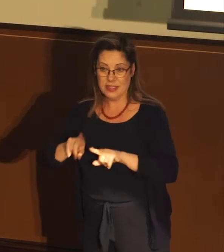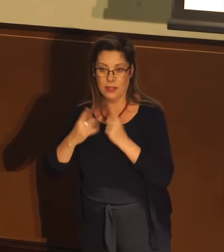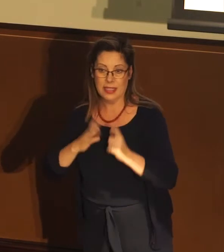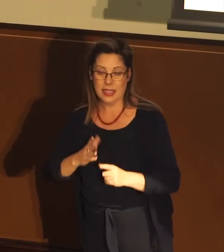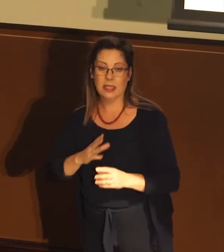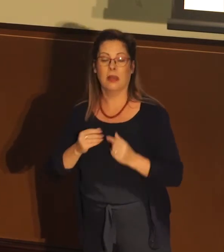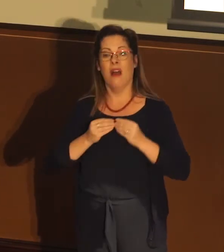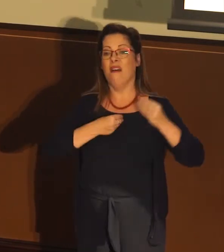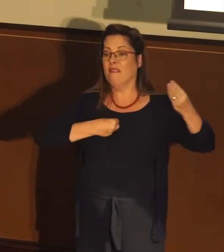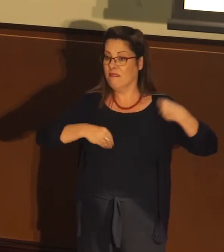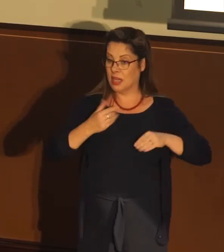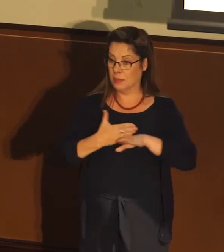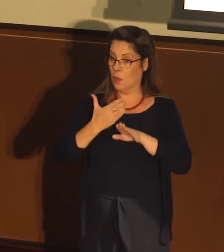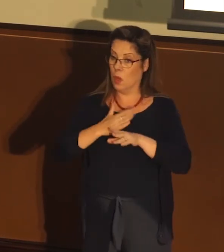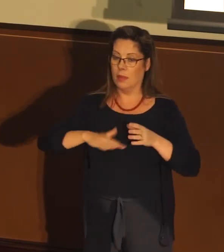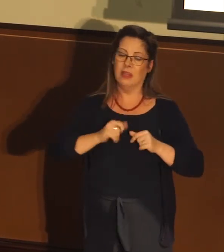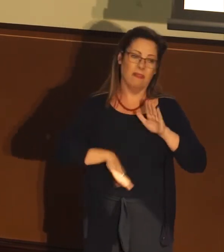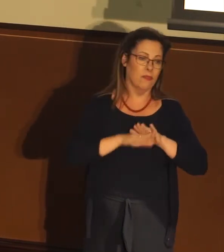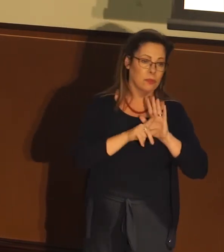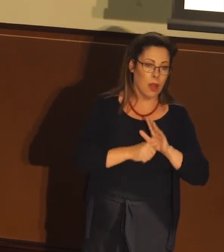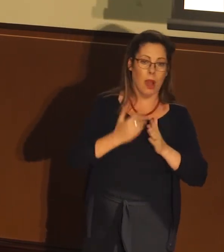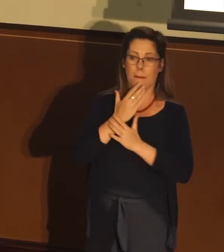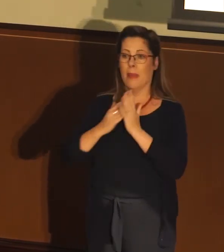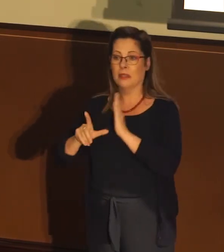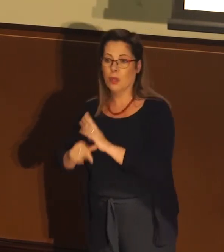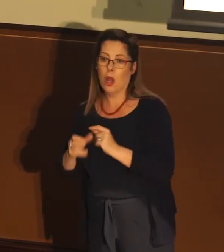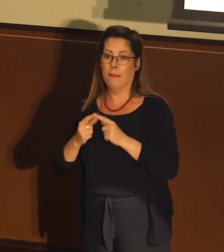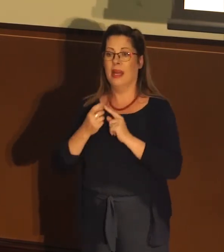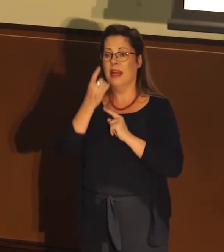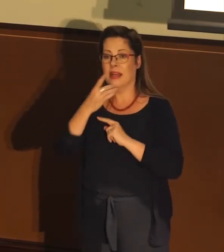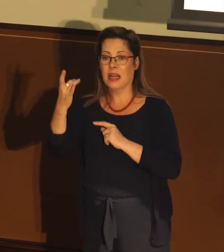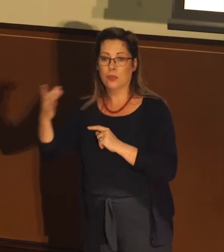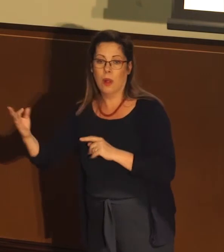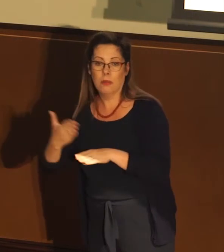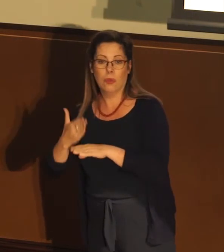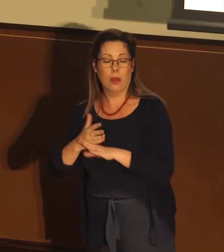we have part-time and we have casual positions but it's not just about that being the flexibility